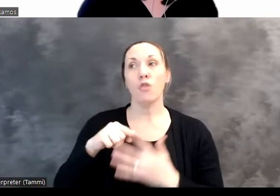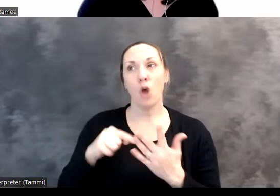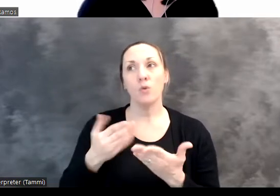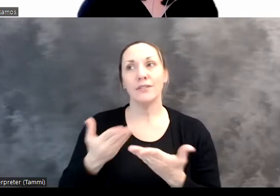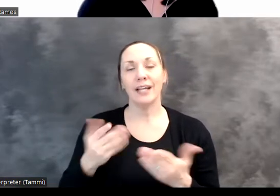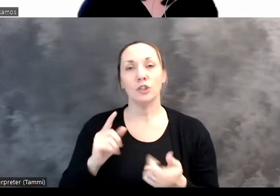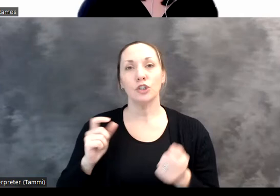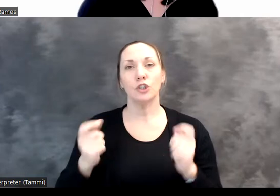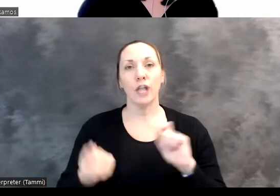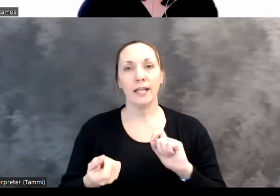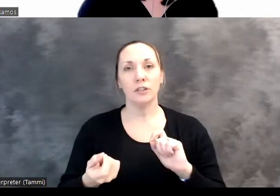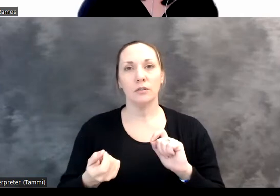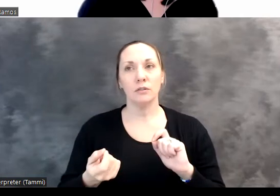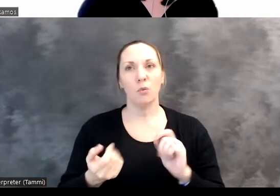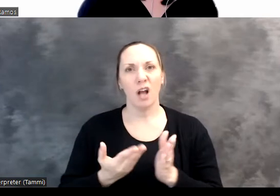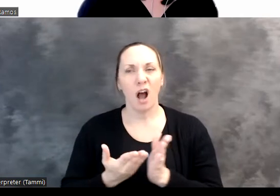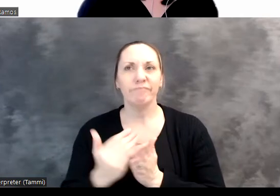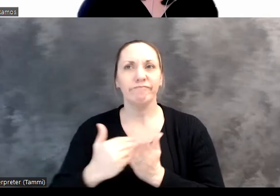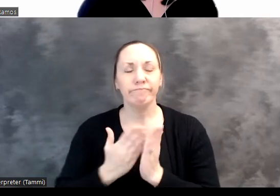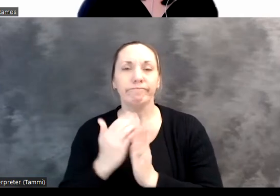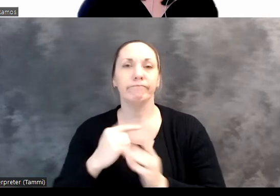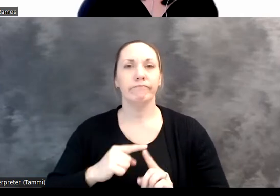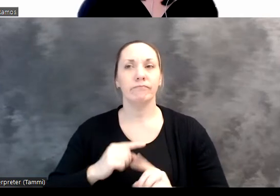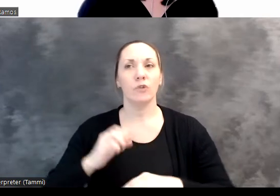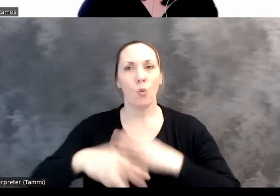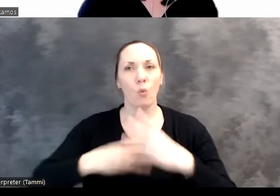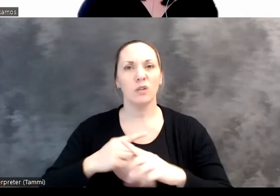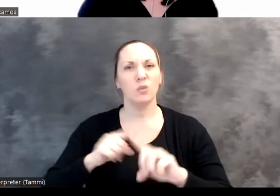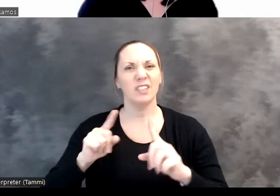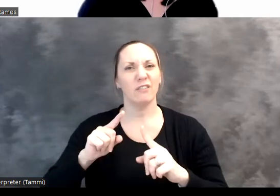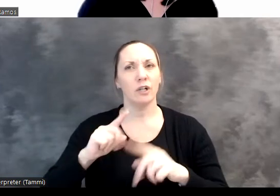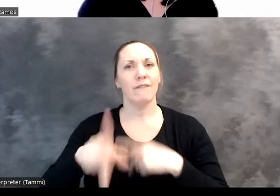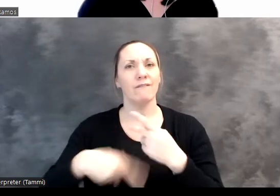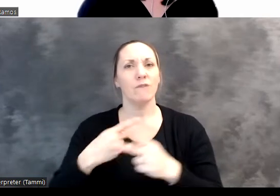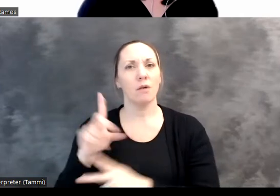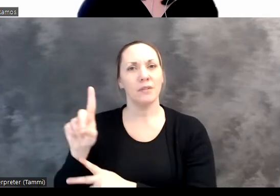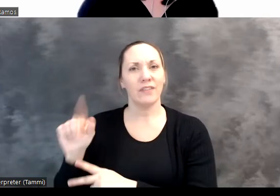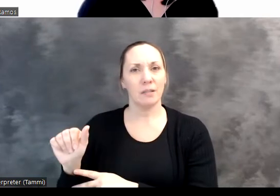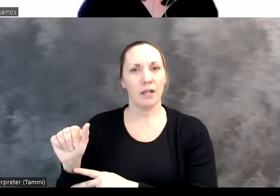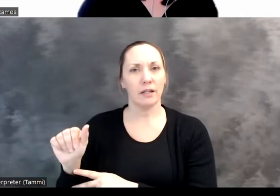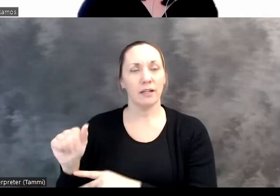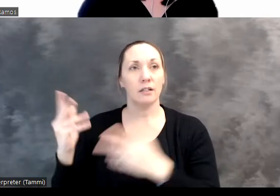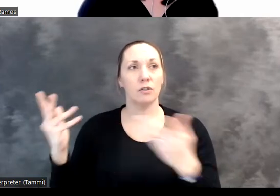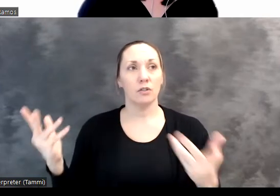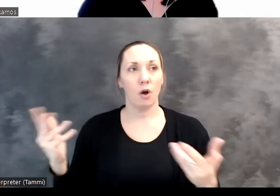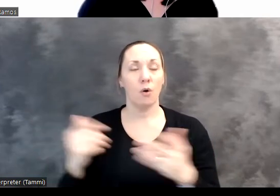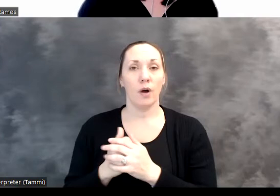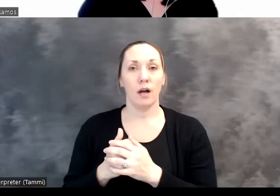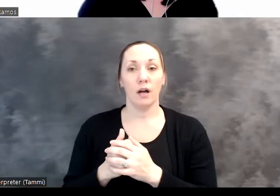, to be -- to have a different sexual orientation. These fact factors